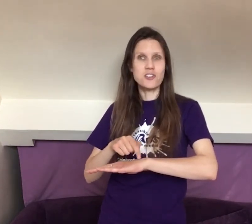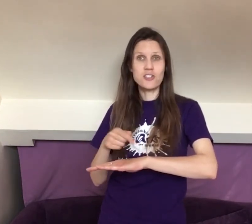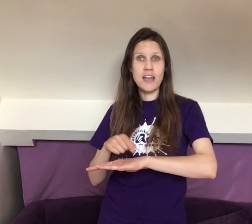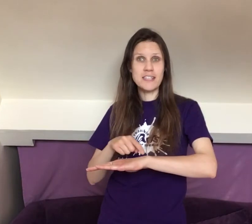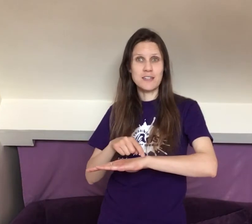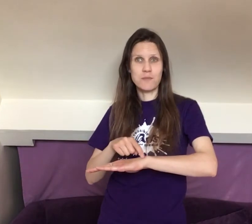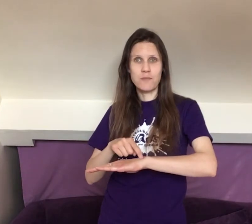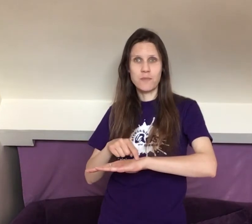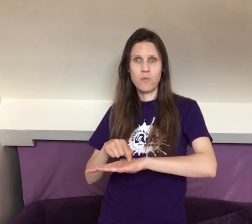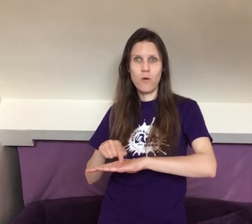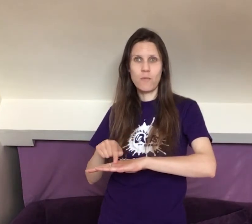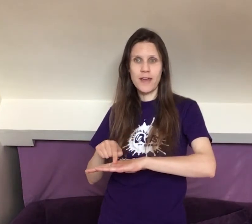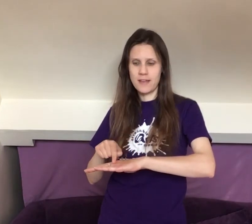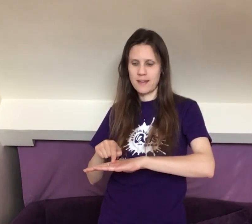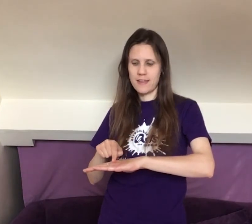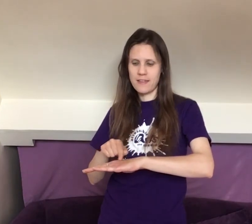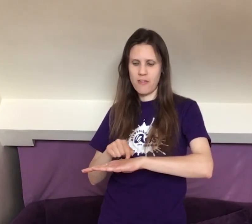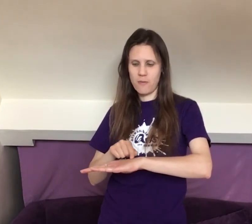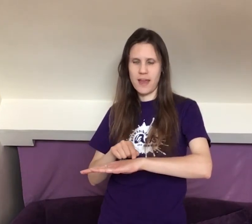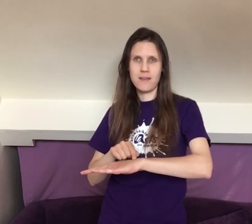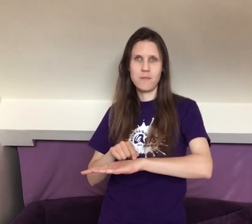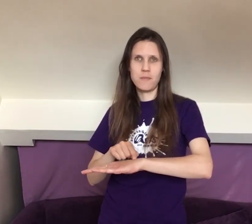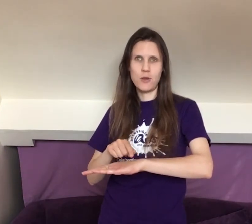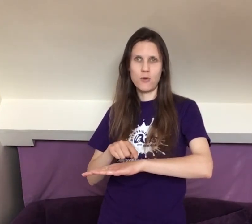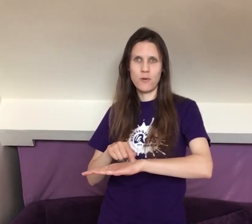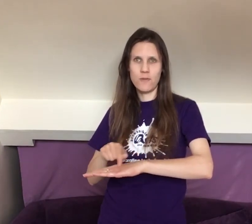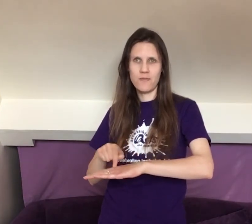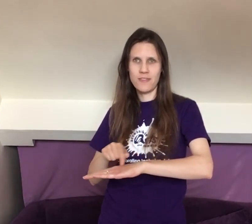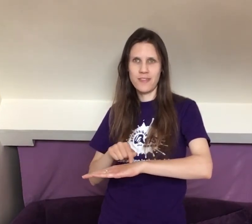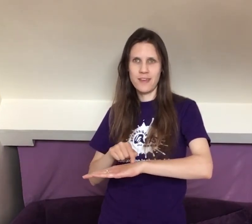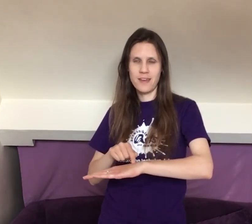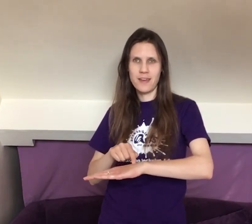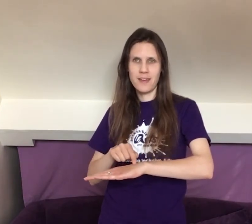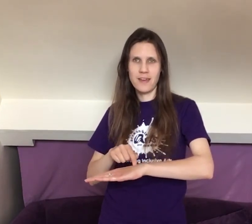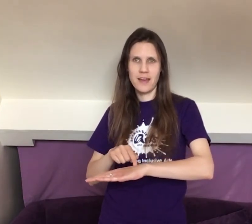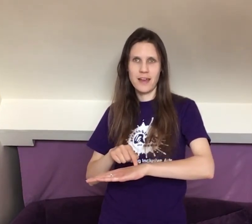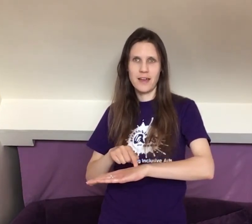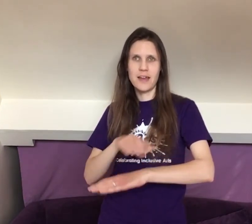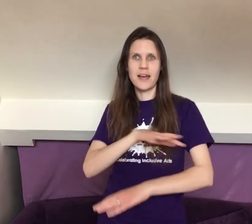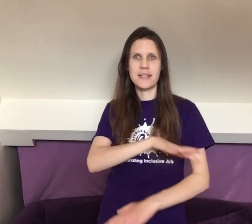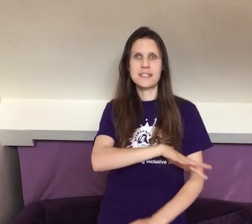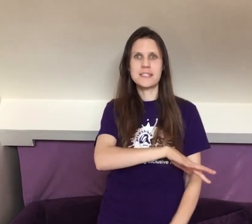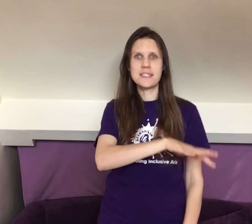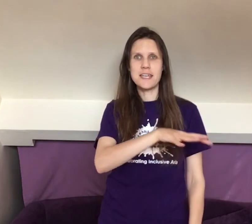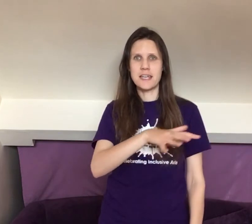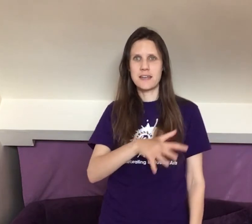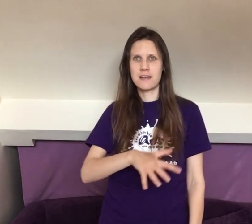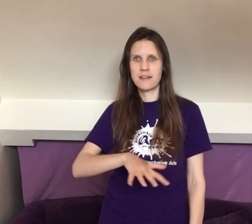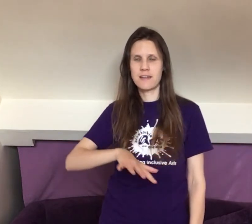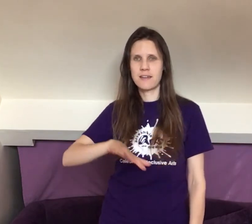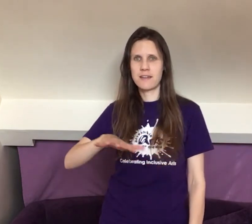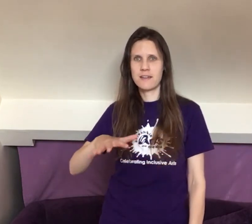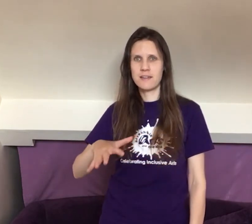so you just trace them, the one way and then the other way. Blue. And then sea.